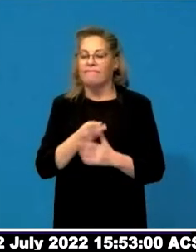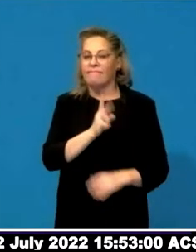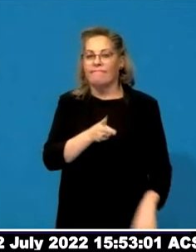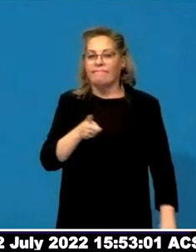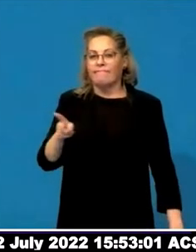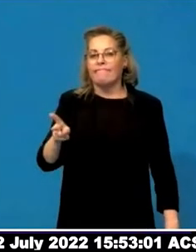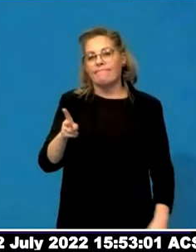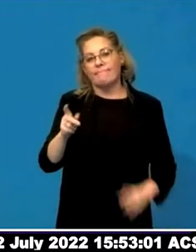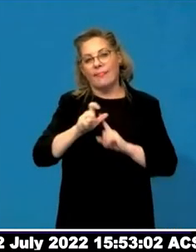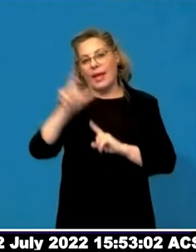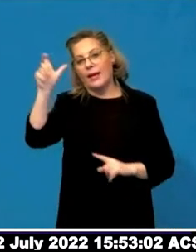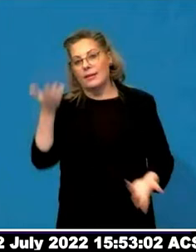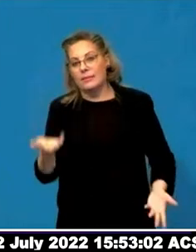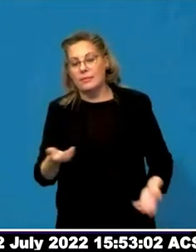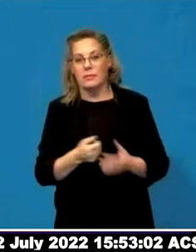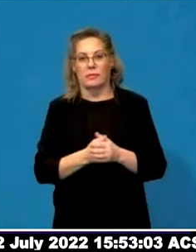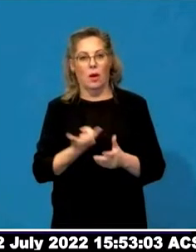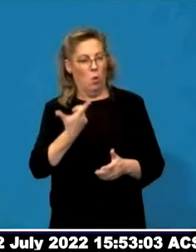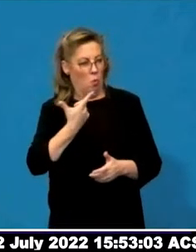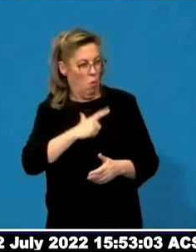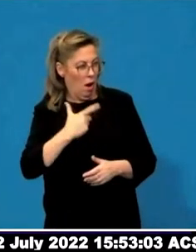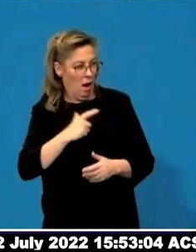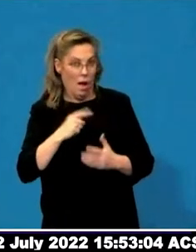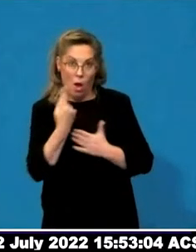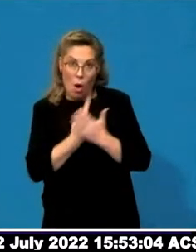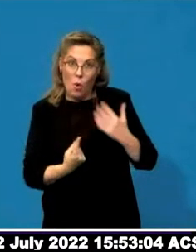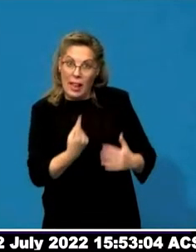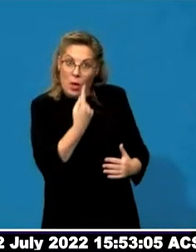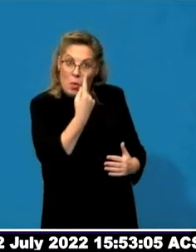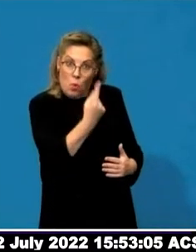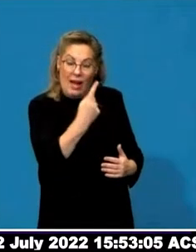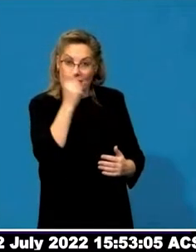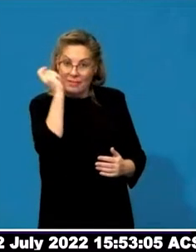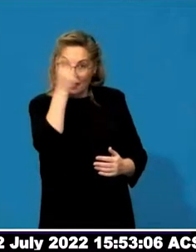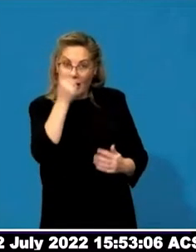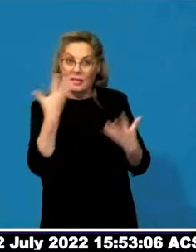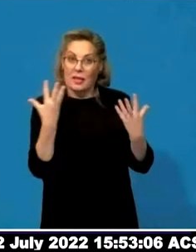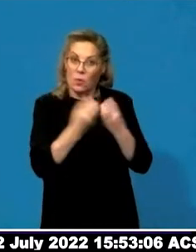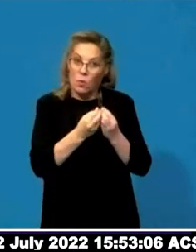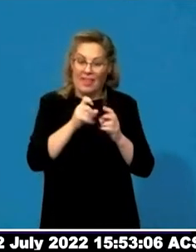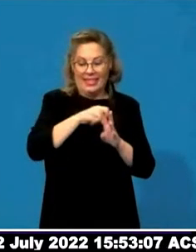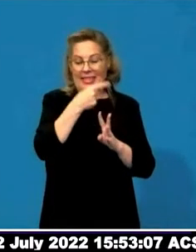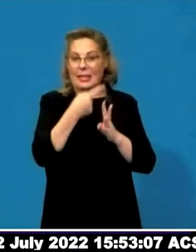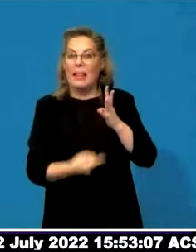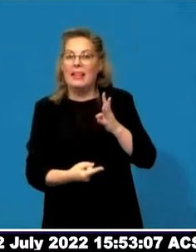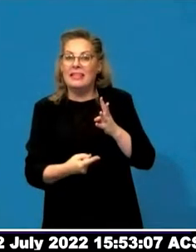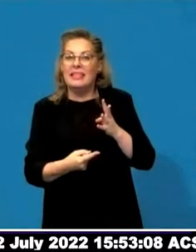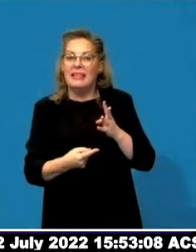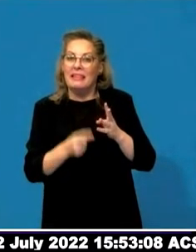Is there only one taxi that can transport Boyzie to certain places?